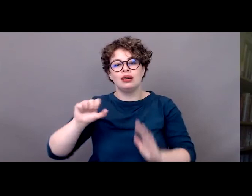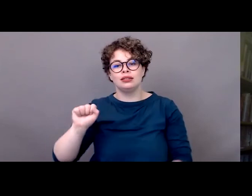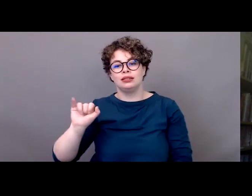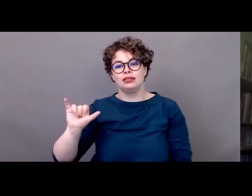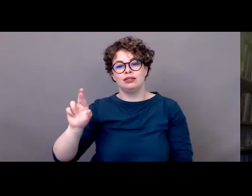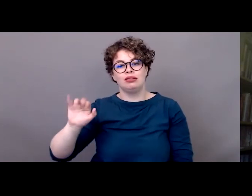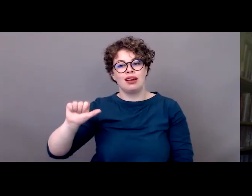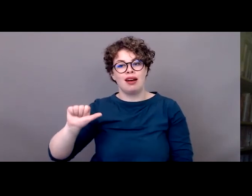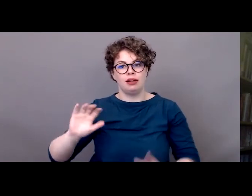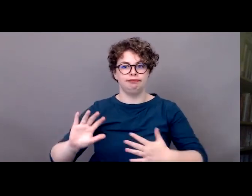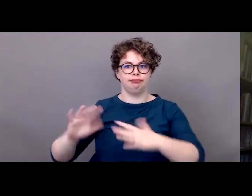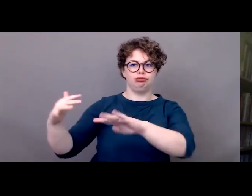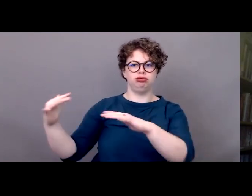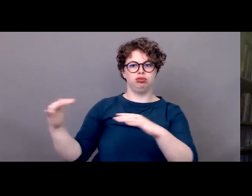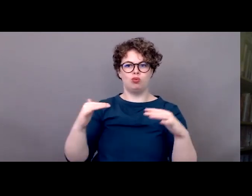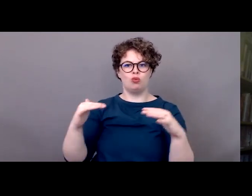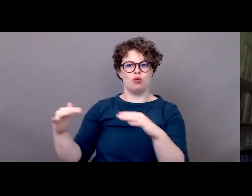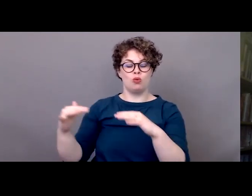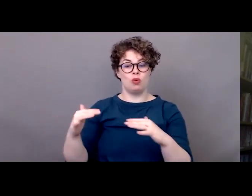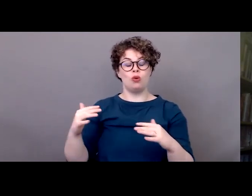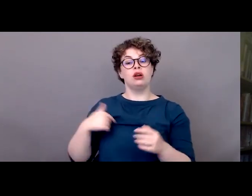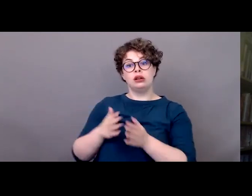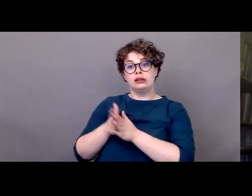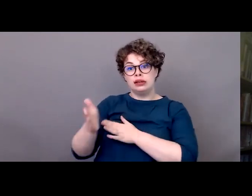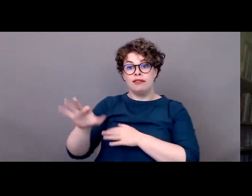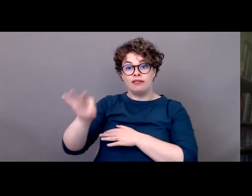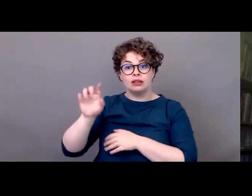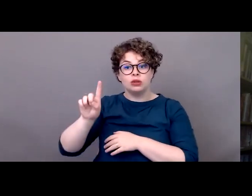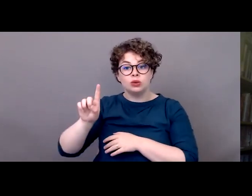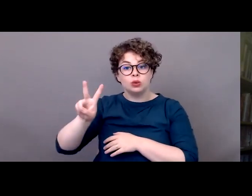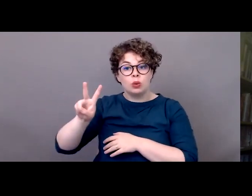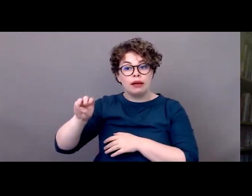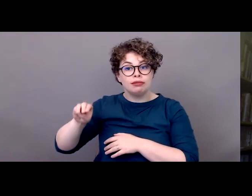OCHA identified approximately 12 million people in need of humanitarian assistance.